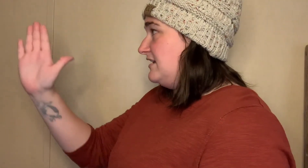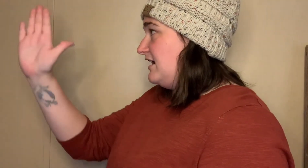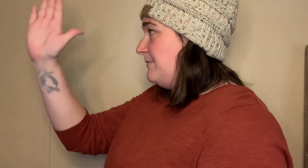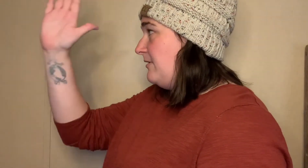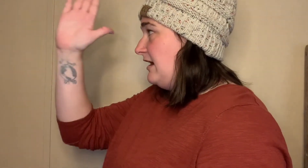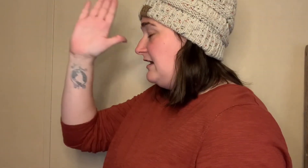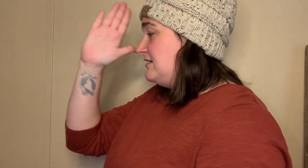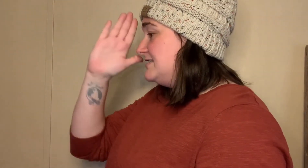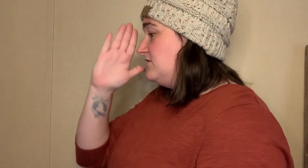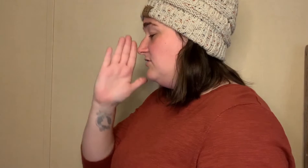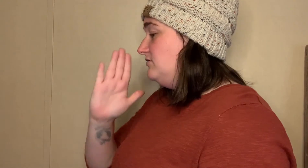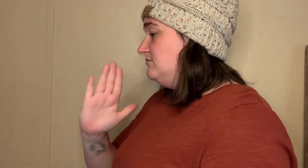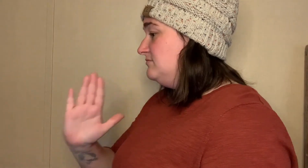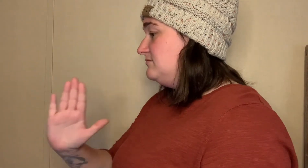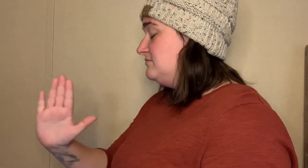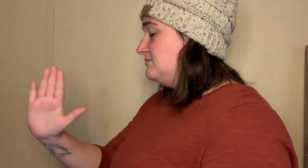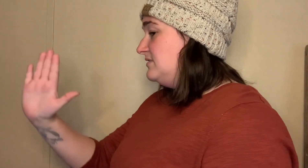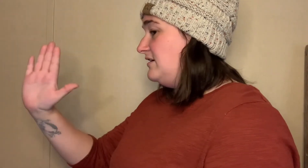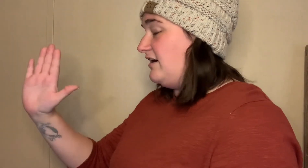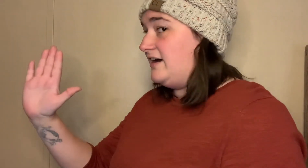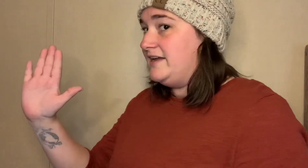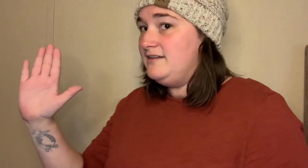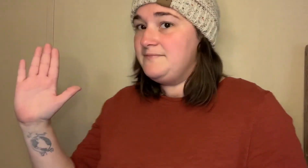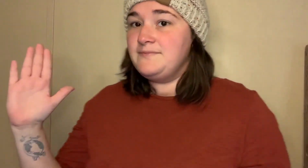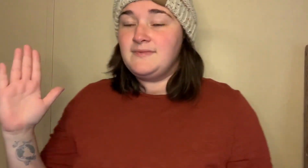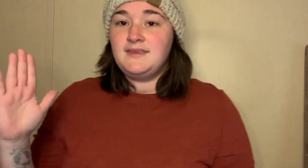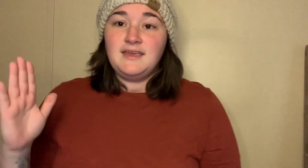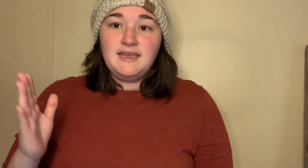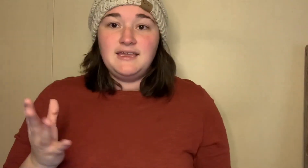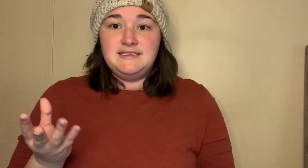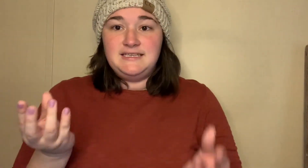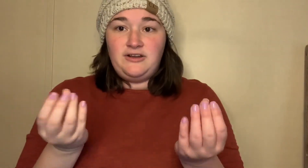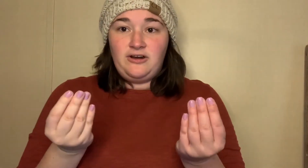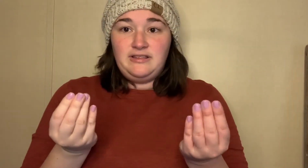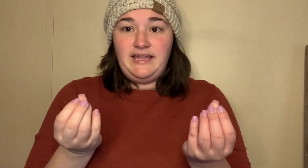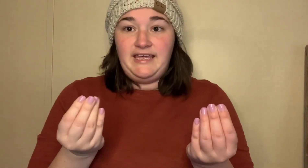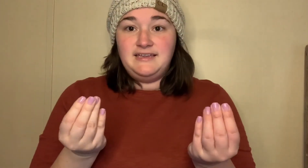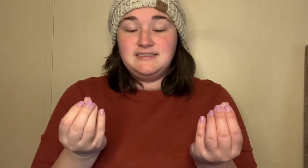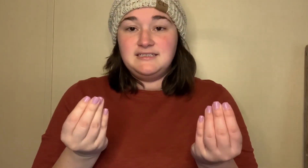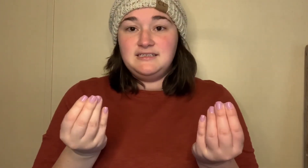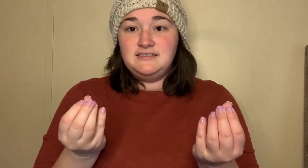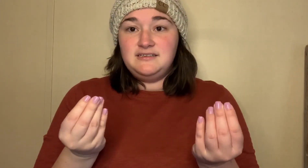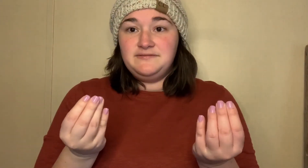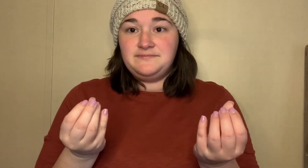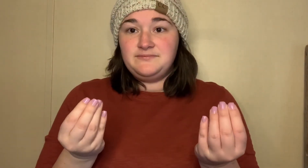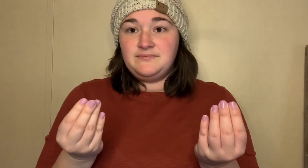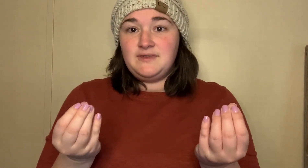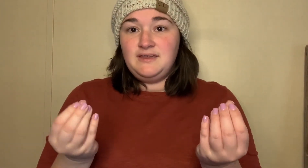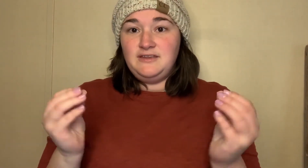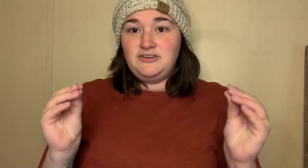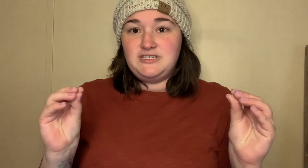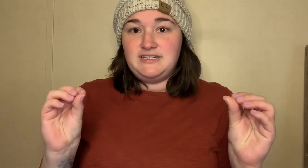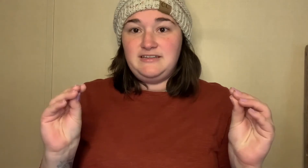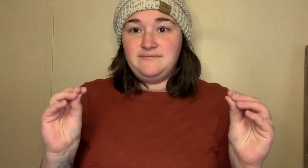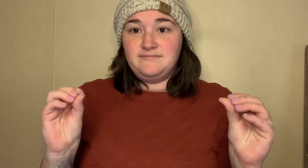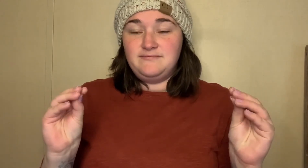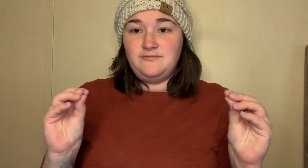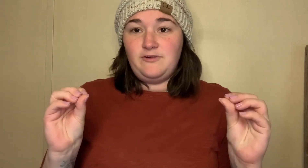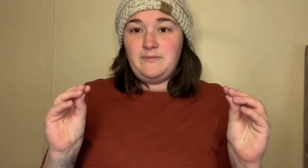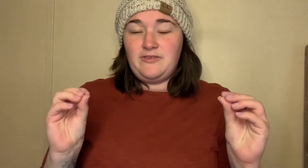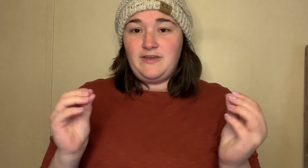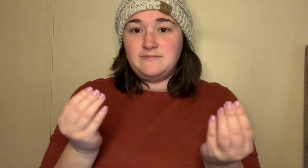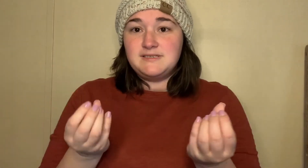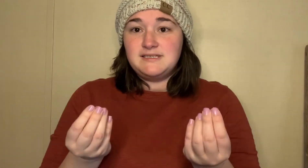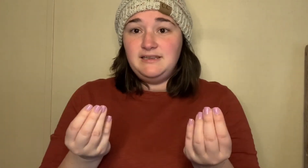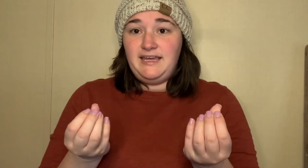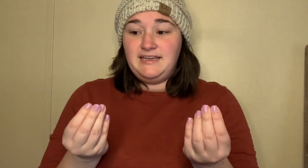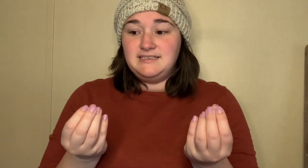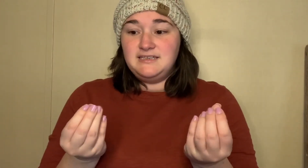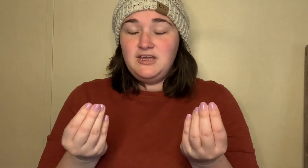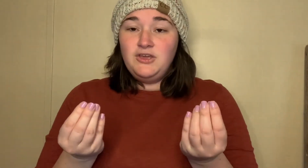gonna come around in a circle God is in our land you're just gonna rub your thumbs land